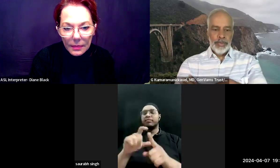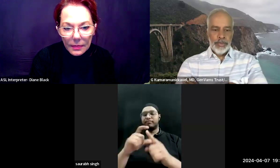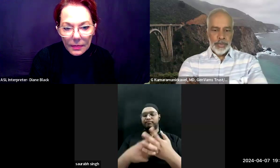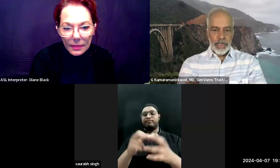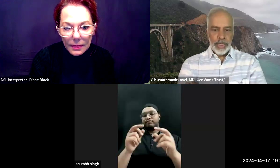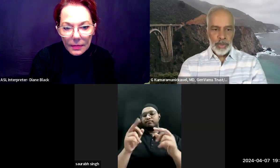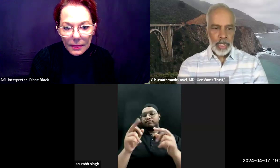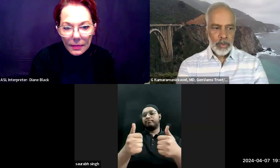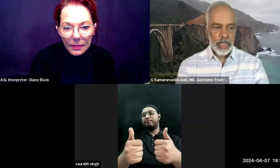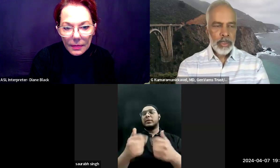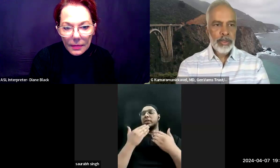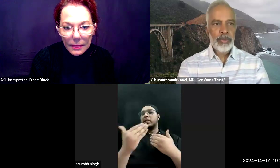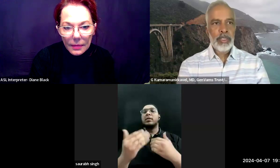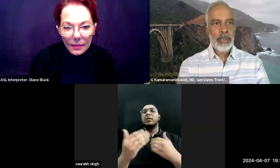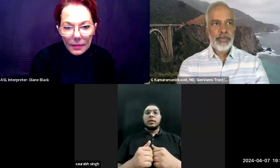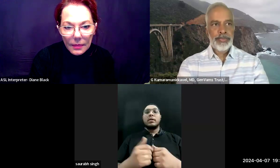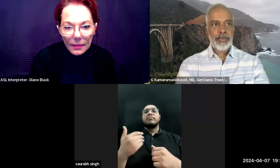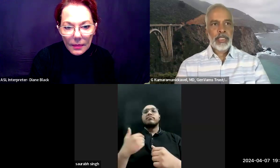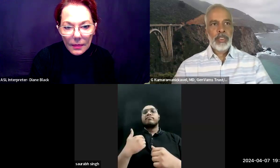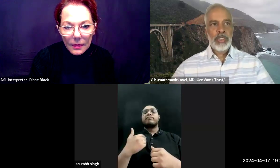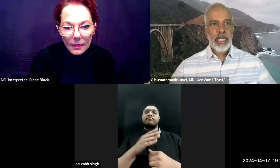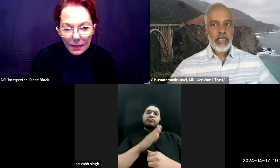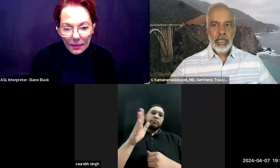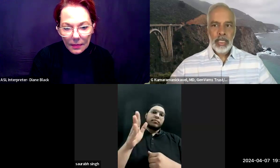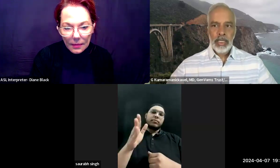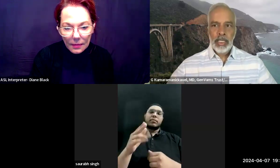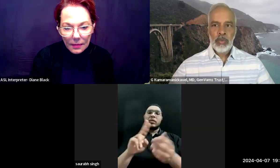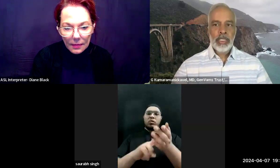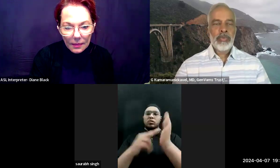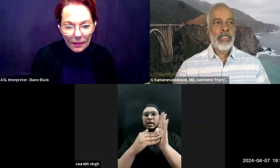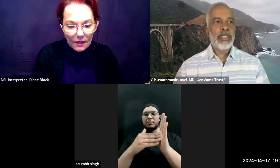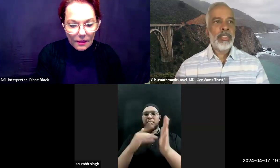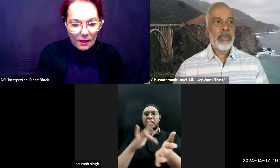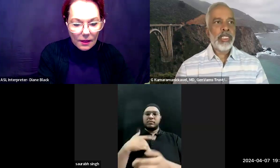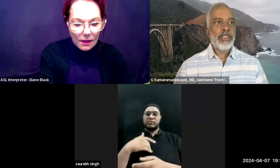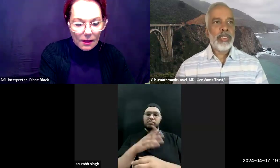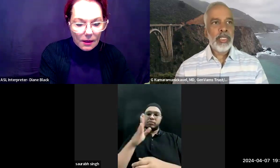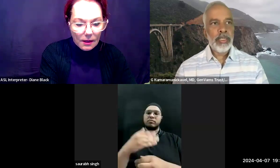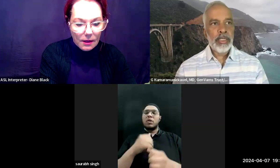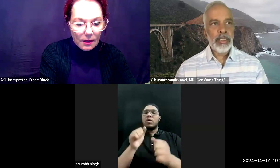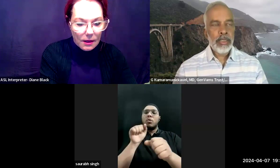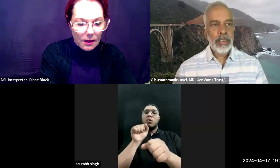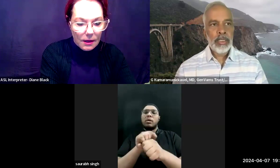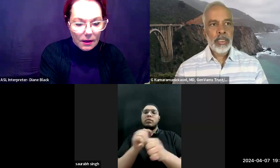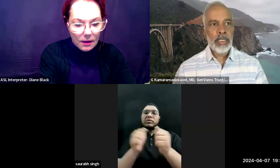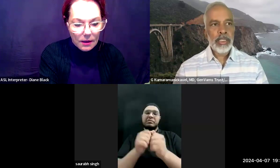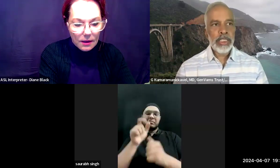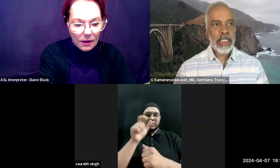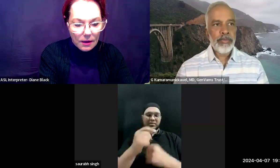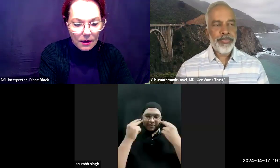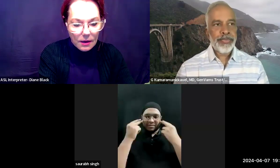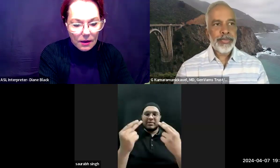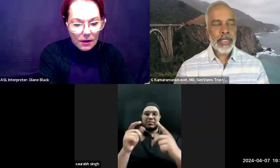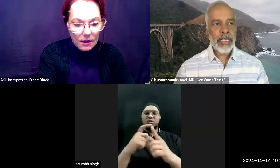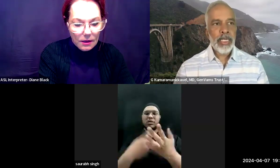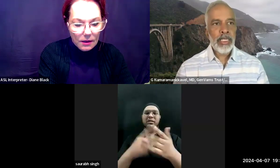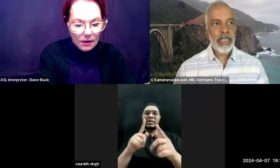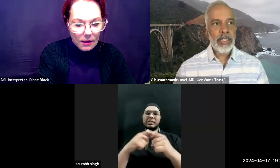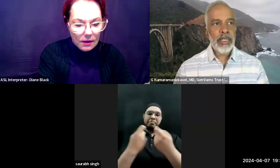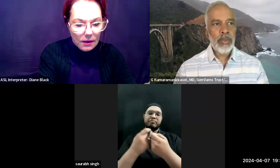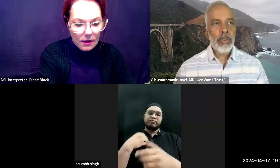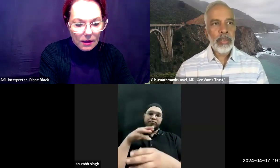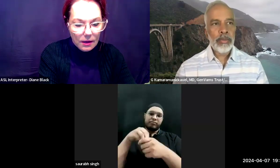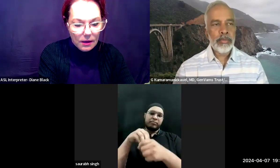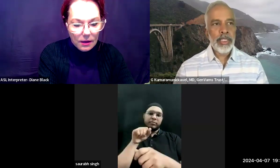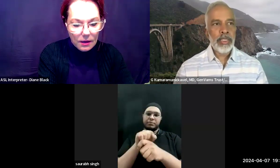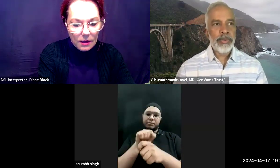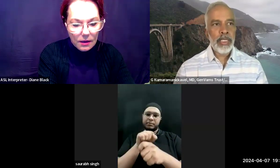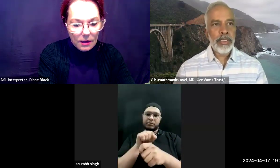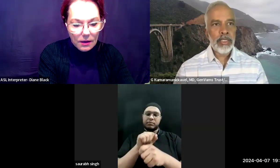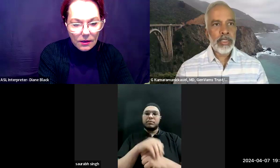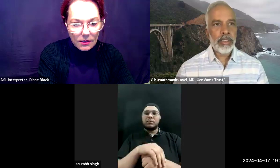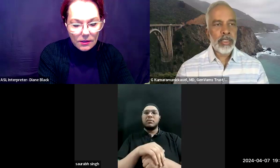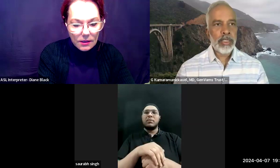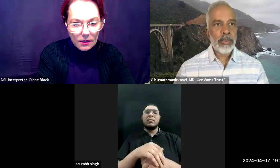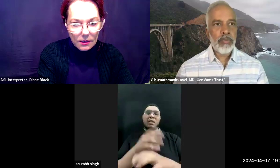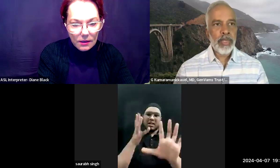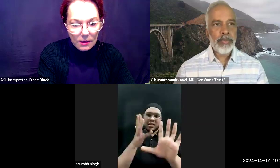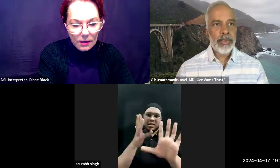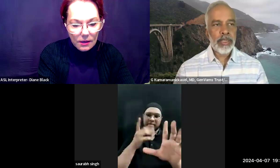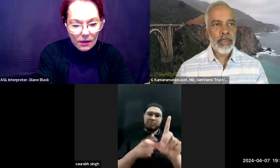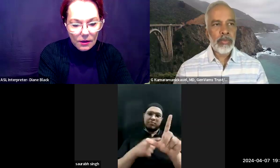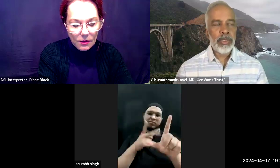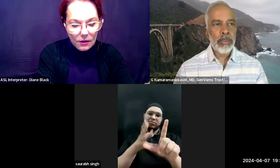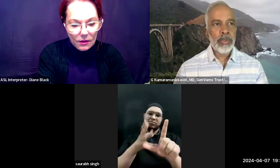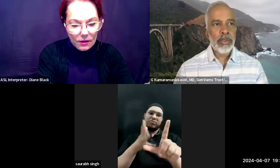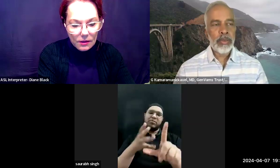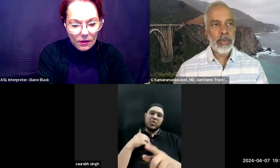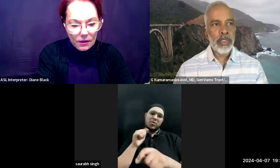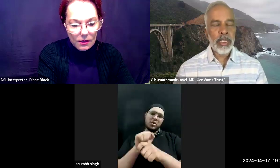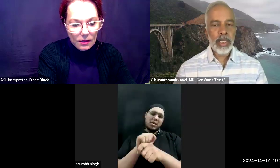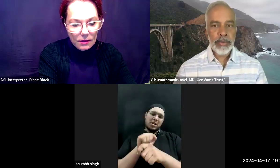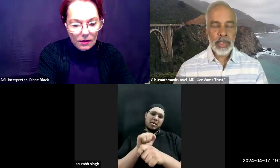[Dr Kumar speaking] So I went to New Zealand and I worked with Michael John Denton and his team. And over a period of five years, we met almost about more than a